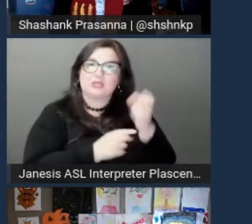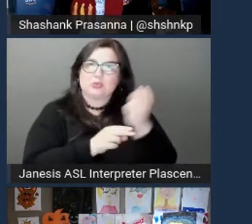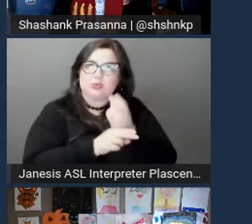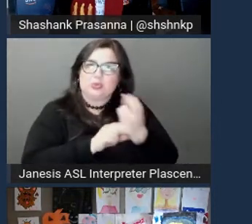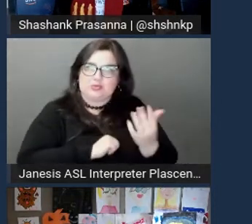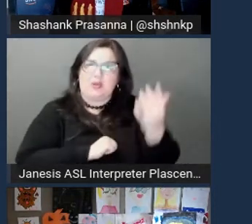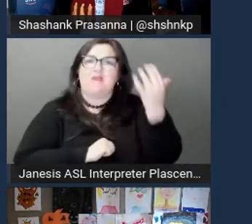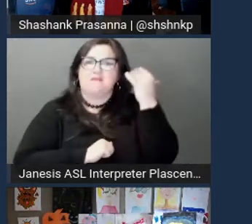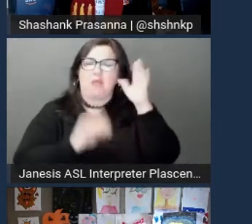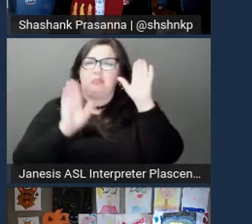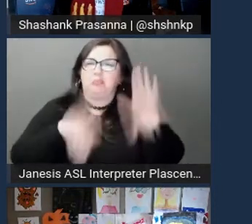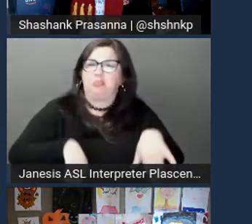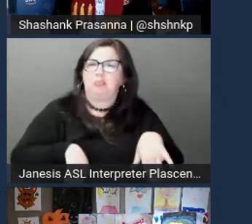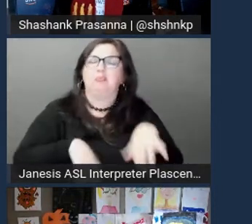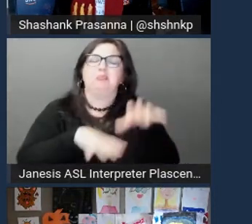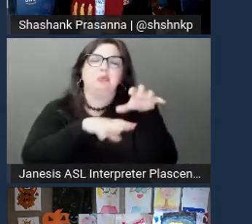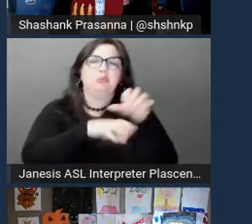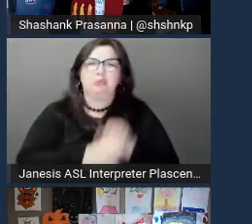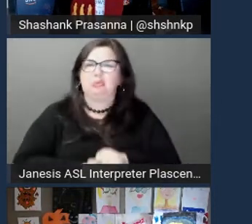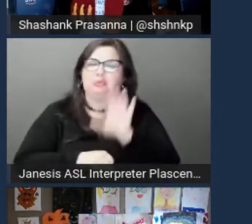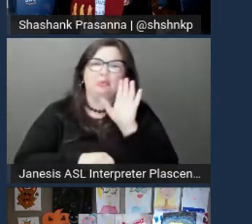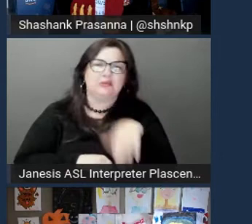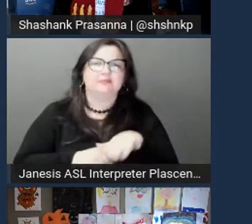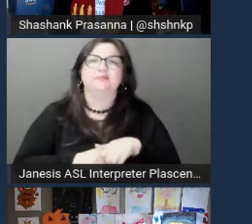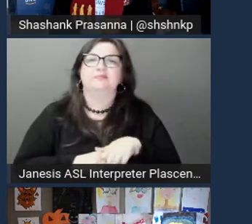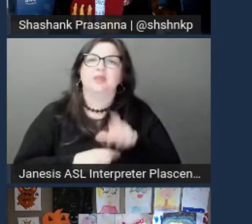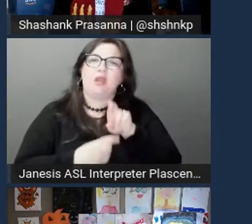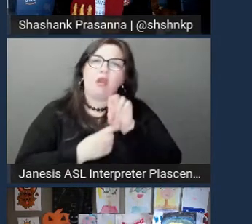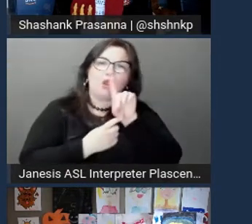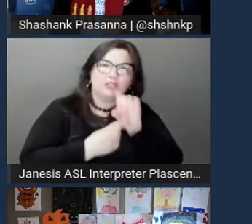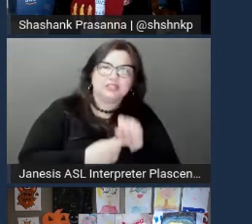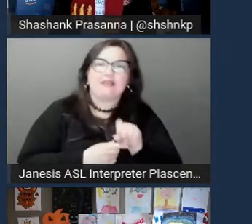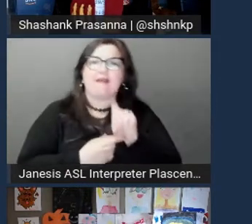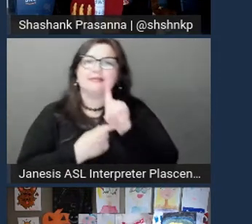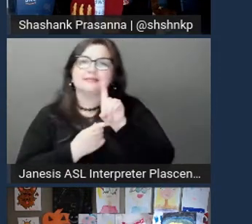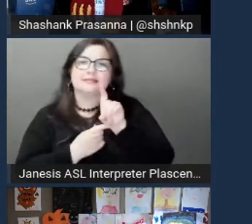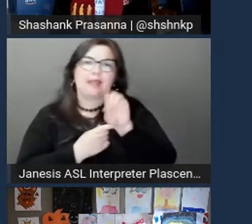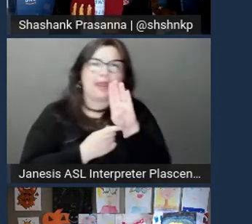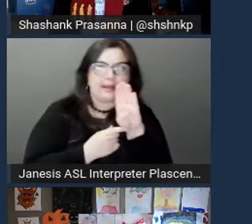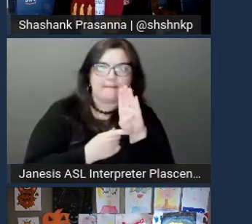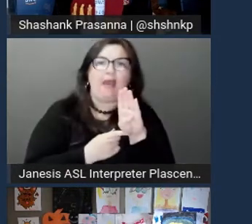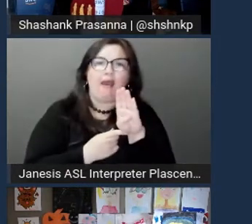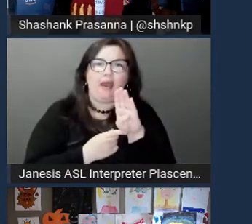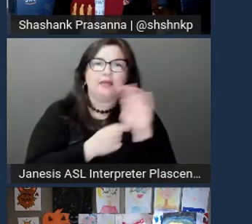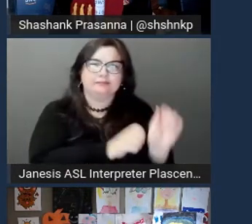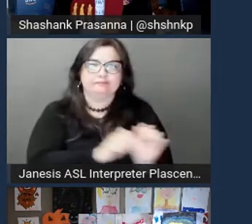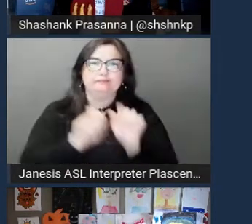When you click on any RDS database. You're going to be able to see all the information